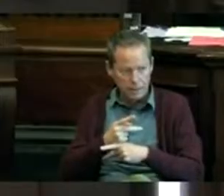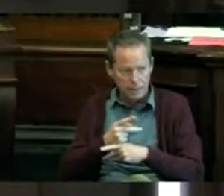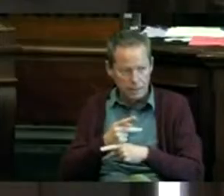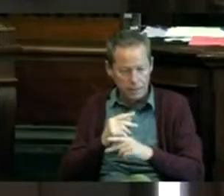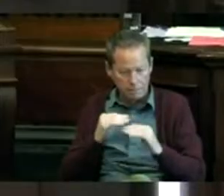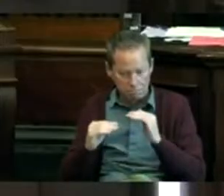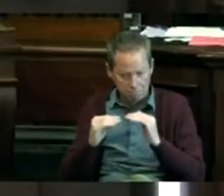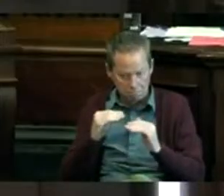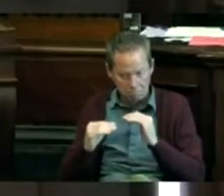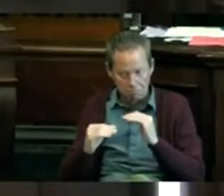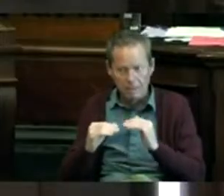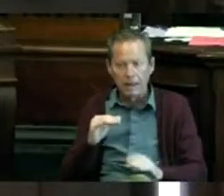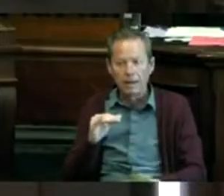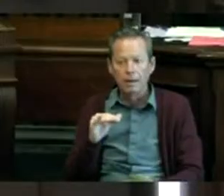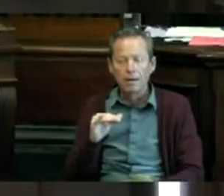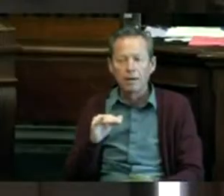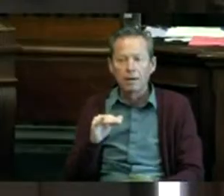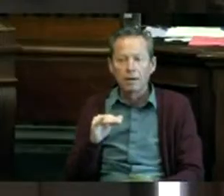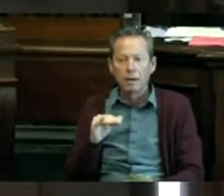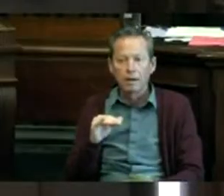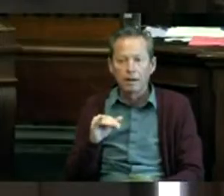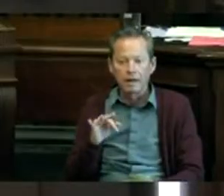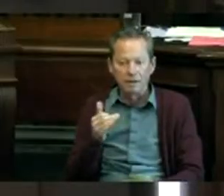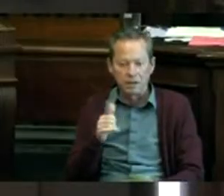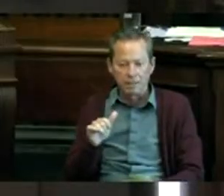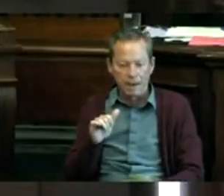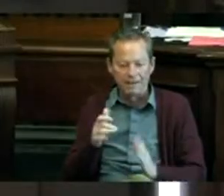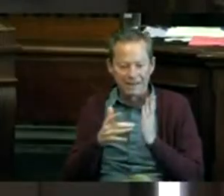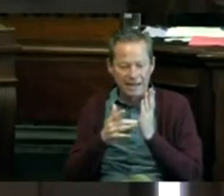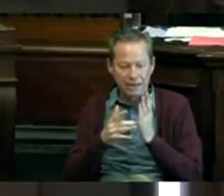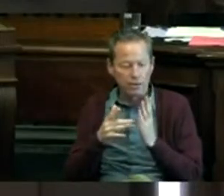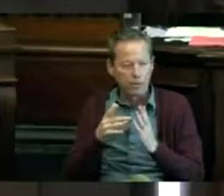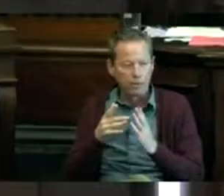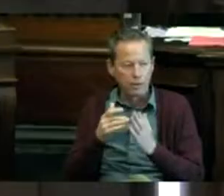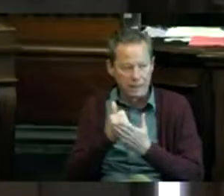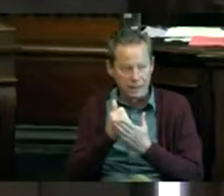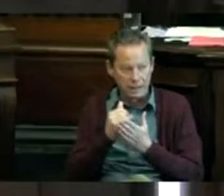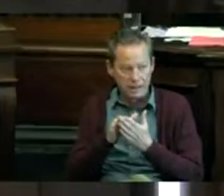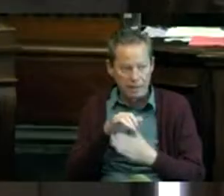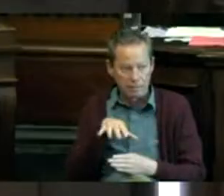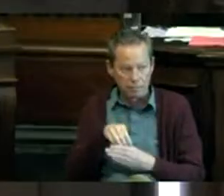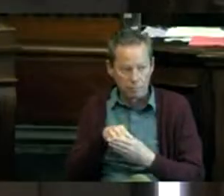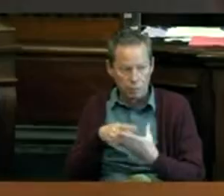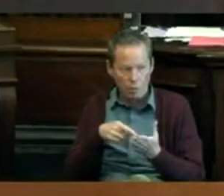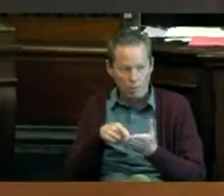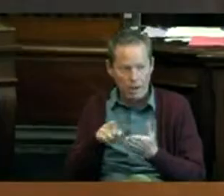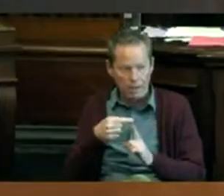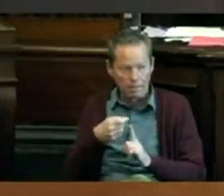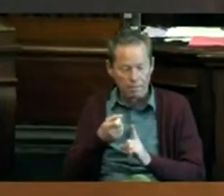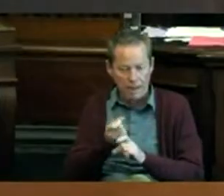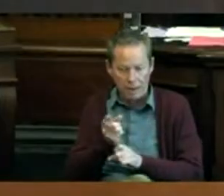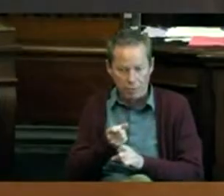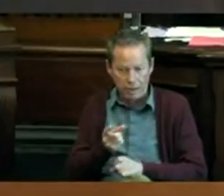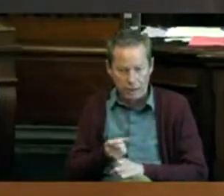include regular maintenance? I mean, if there's going to be any